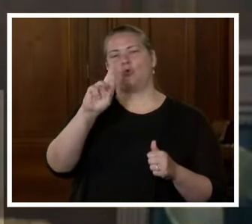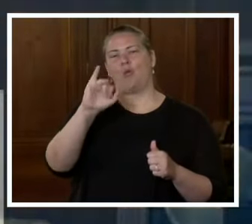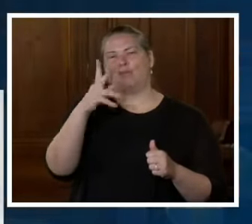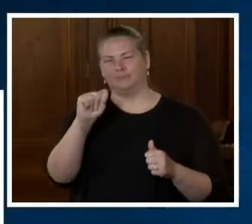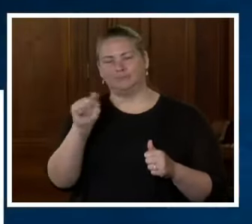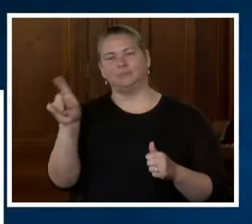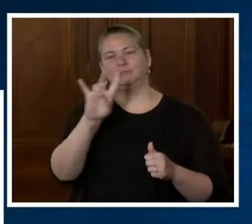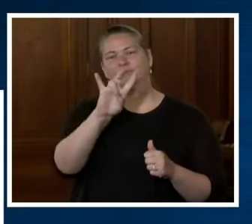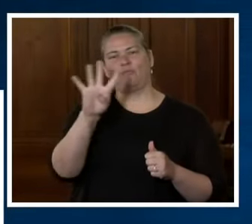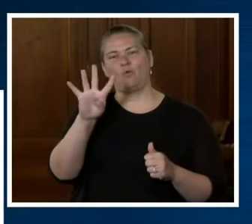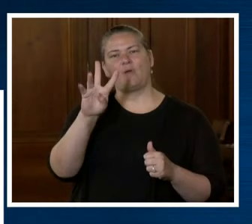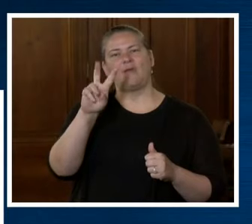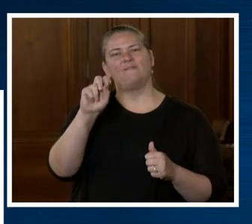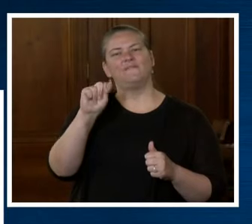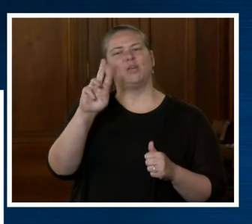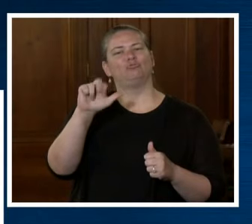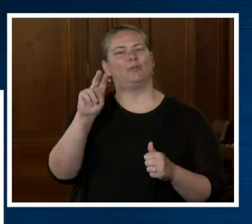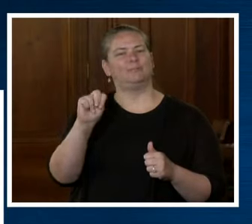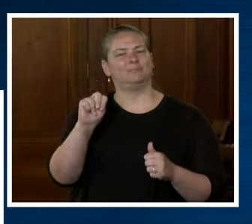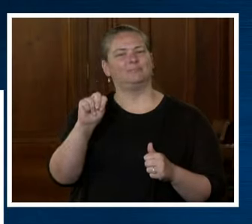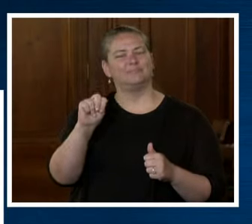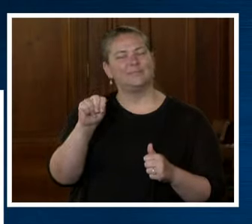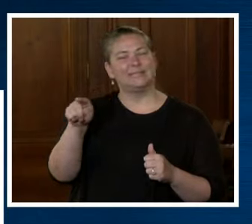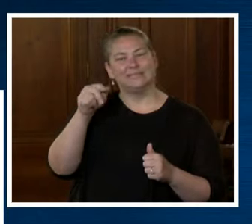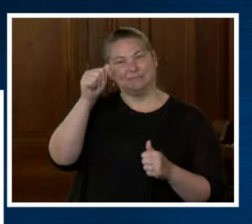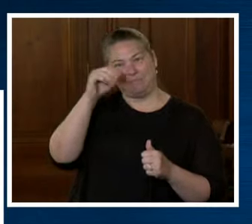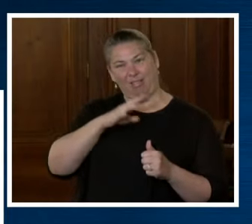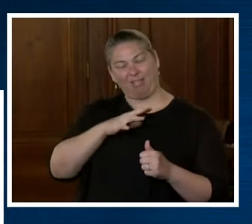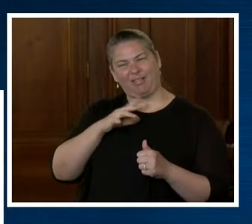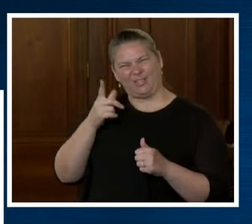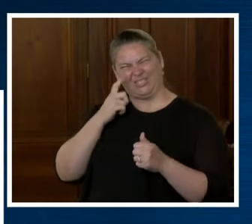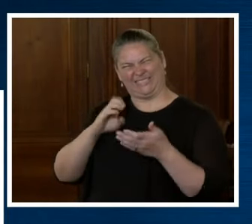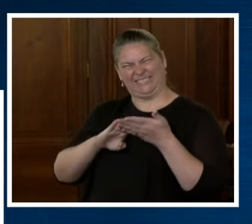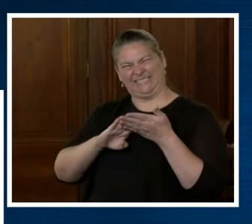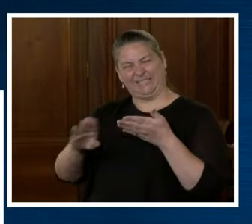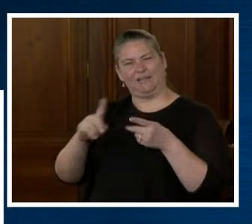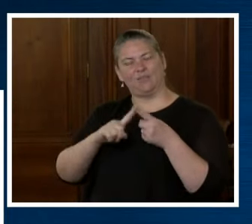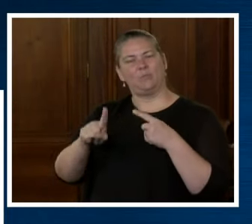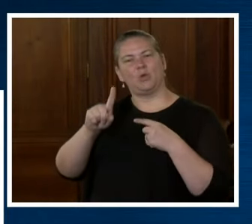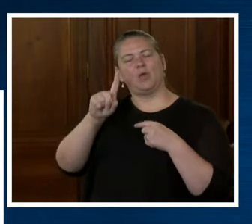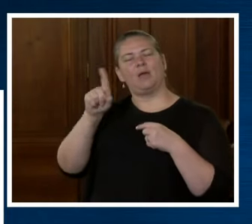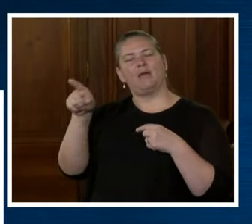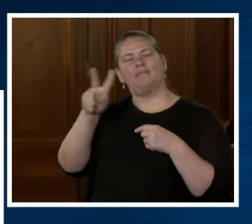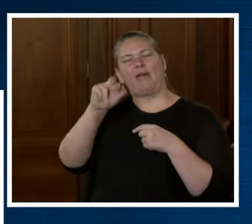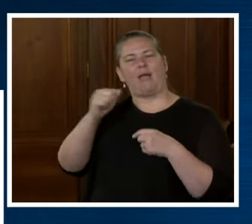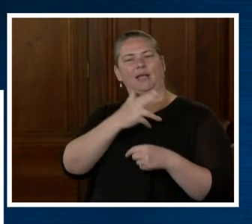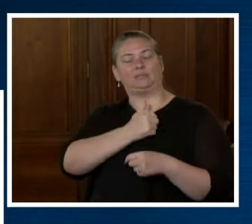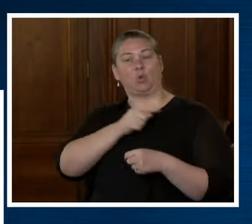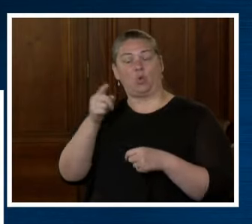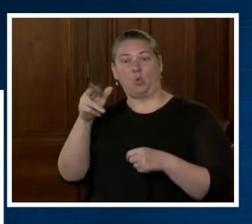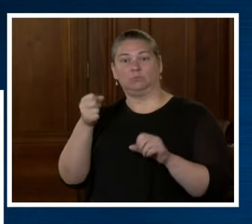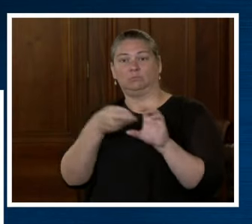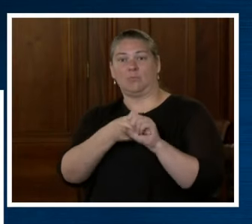HIS STRENGTH IS APPARENT THROUGH HIM AND HIS DAUGHTER, ALSO TOUCHED BY COVID AS A EFFLUENT